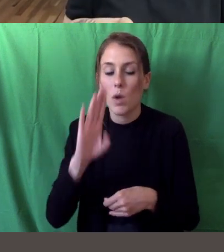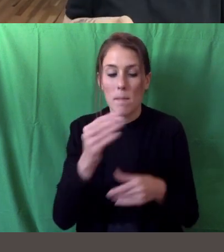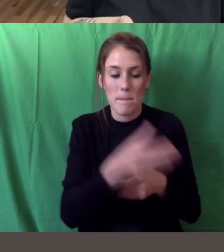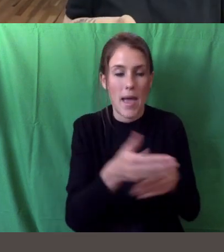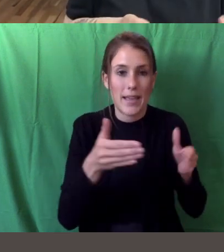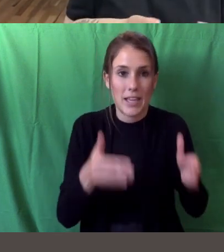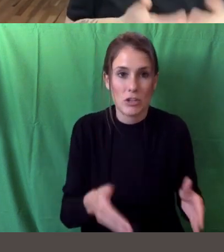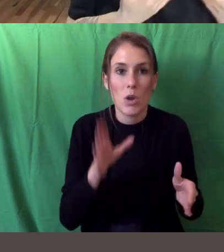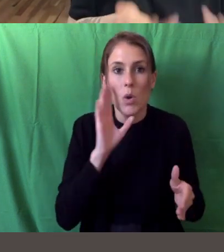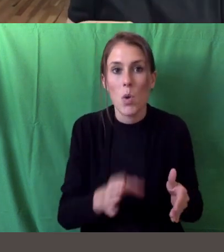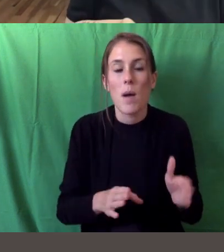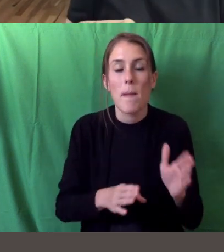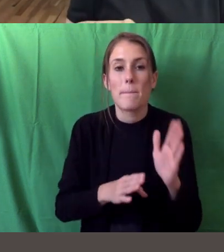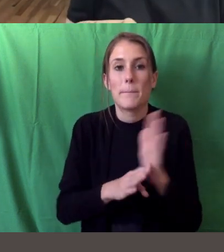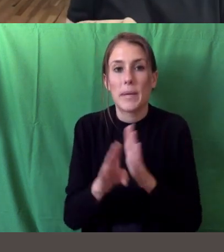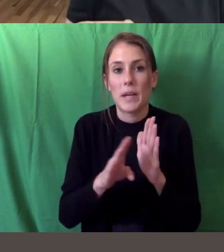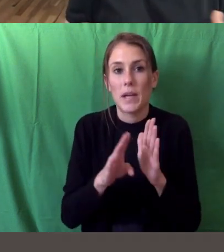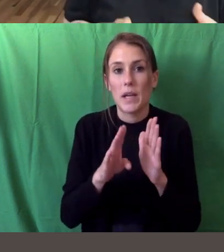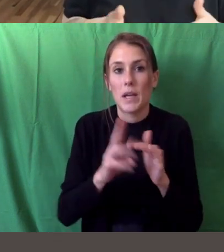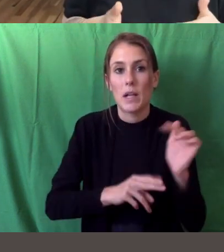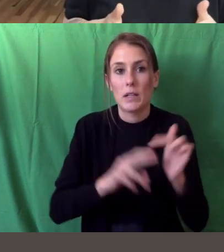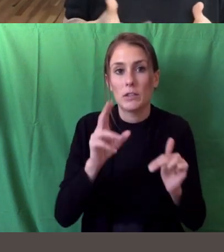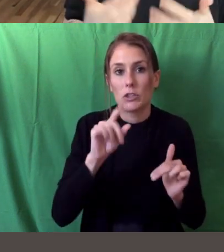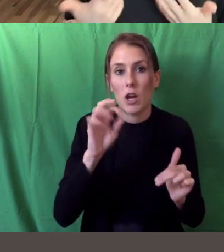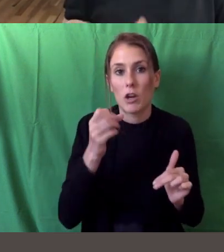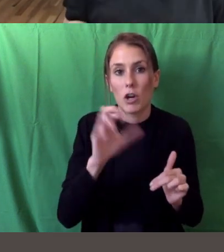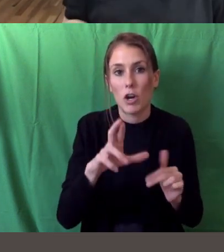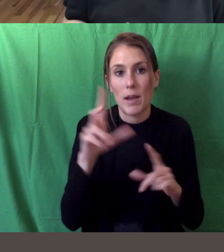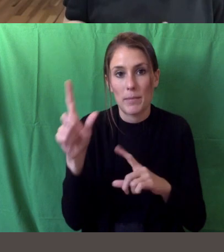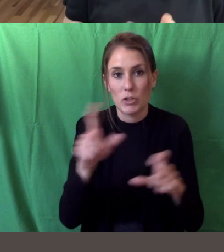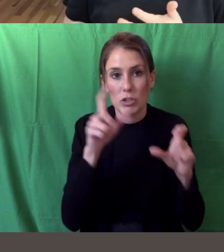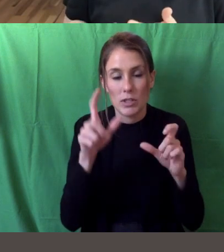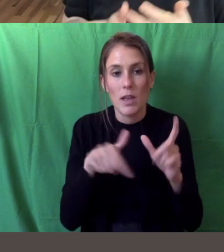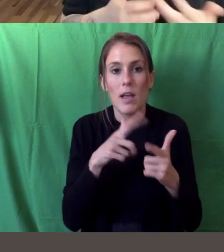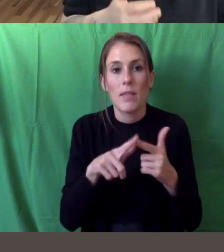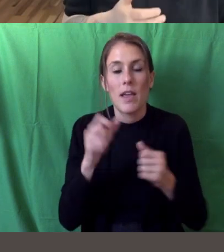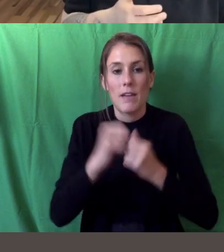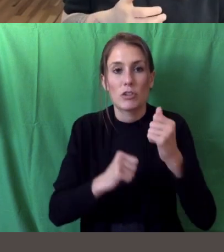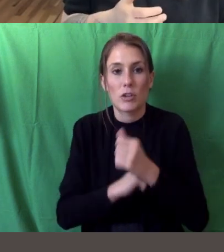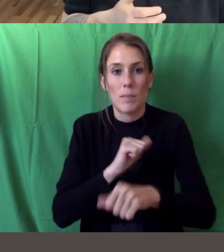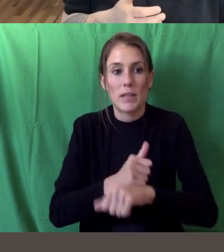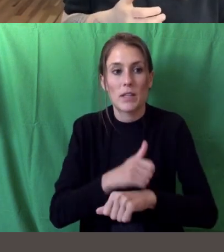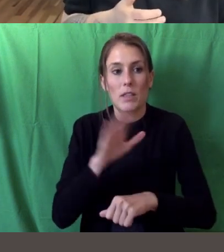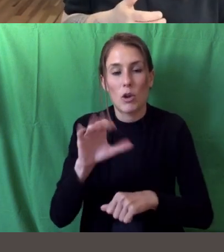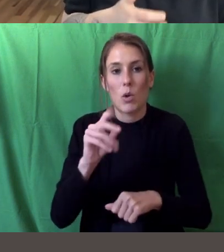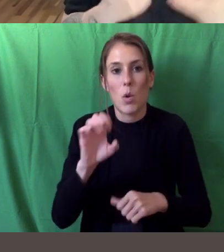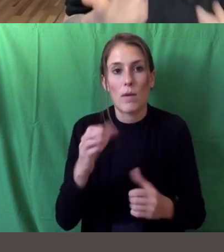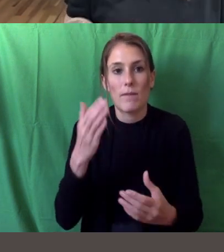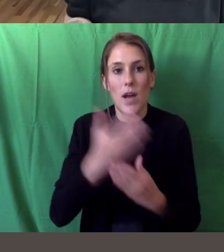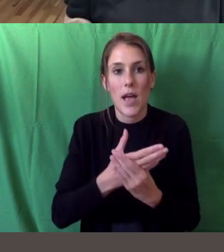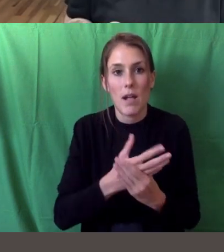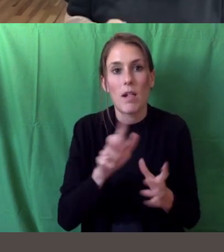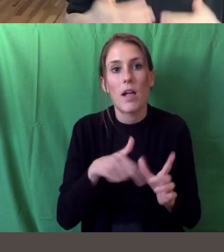So in this case, we're going to build Docker images. Then it's going to provision infrastructure based on our infrastructure as code files that main.bicep.